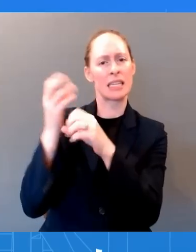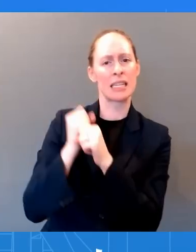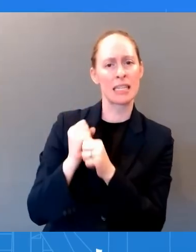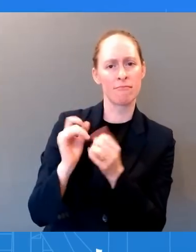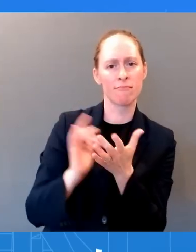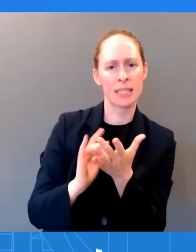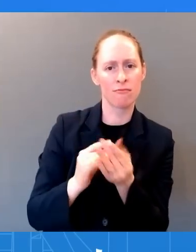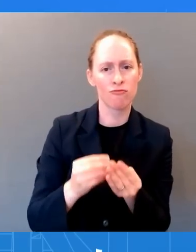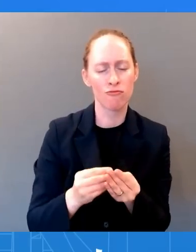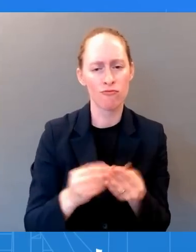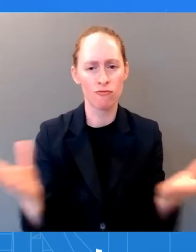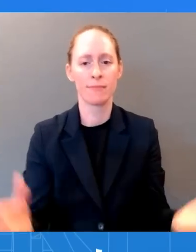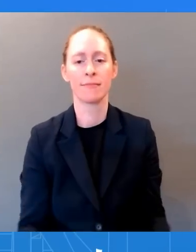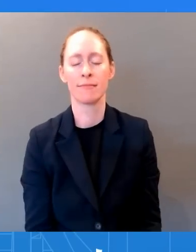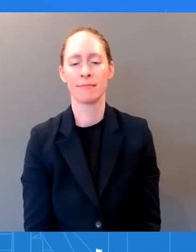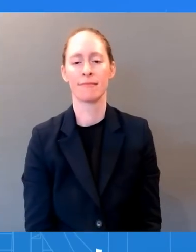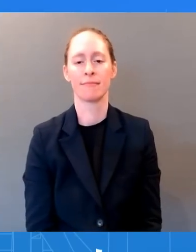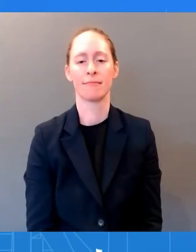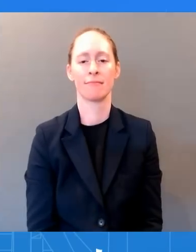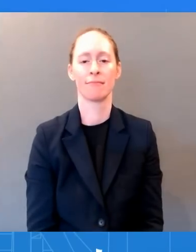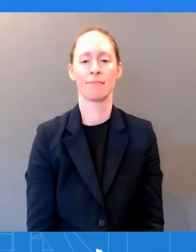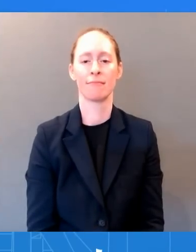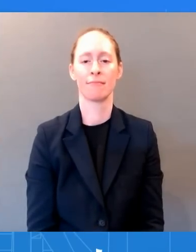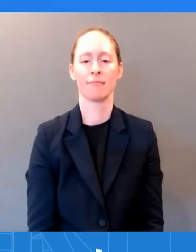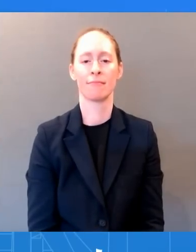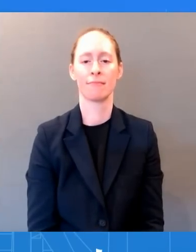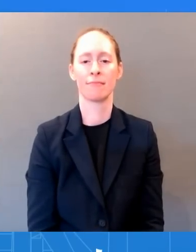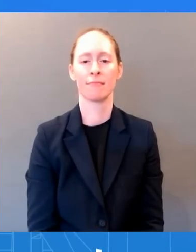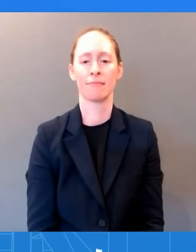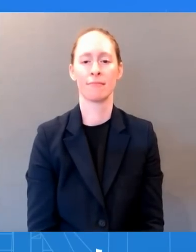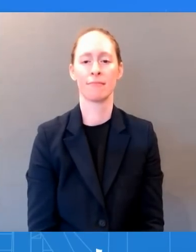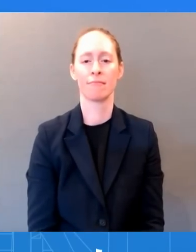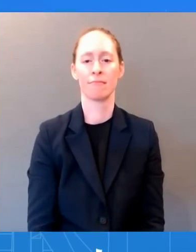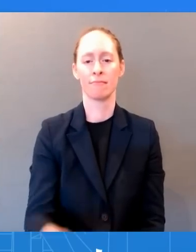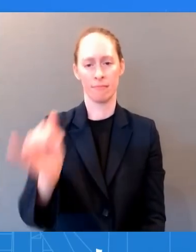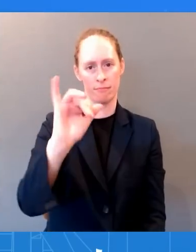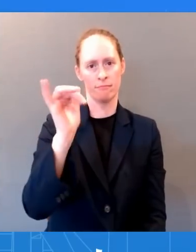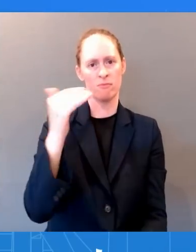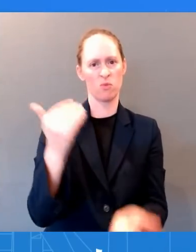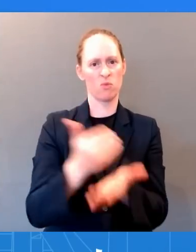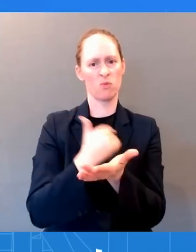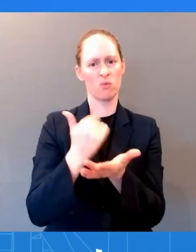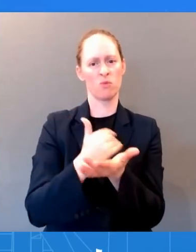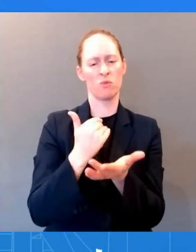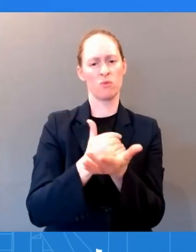for jurisdictions to order. That is on top of approximately 780,000 vials